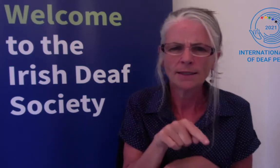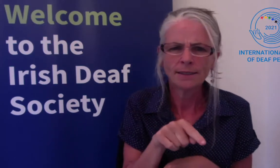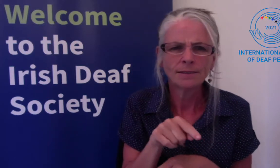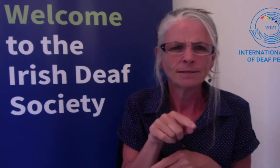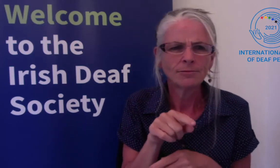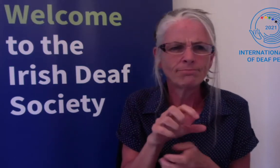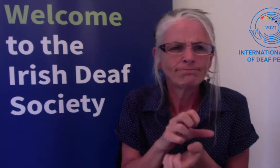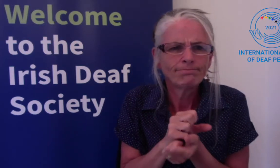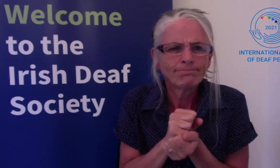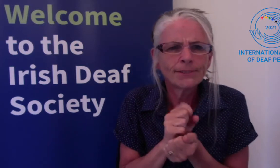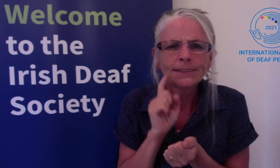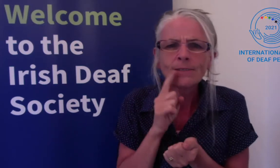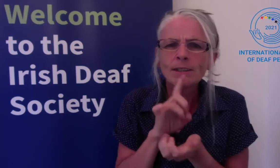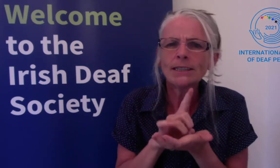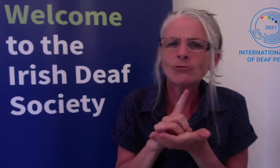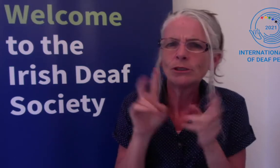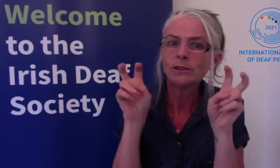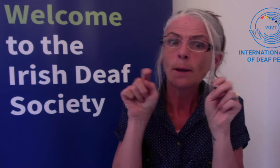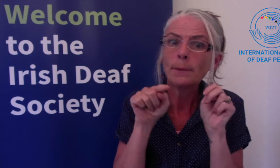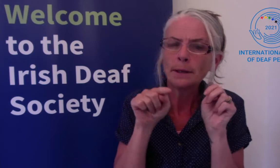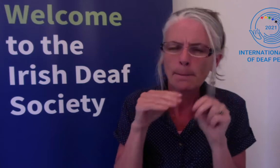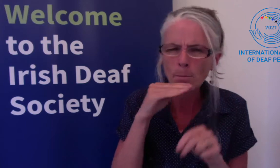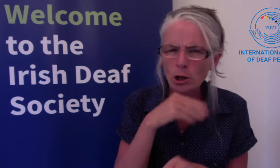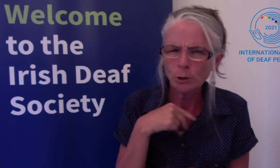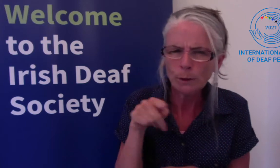We asked Liam why this topic, 'Cherishing Deaf History',